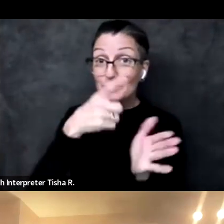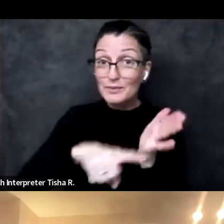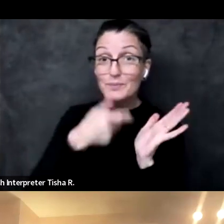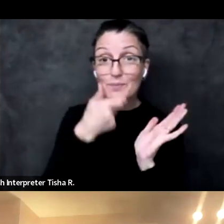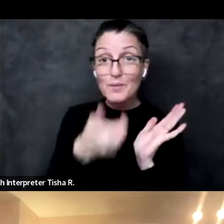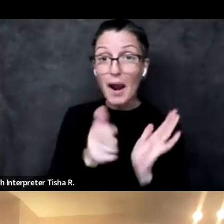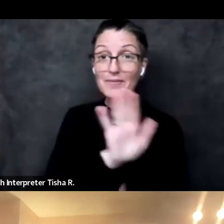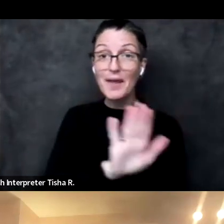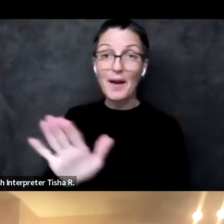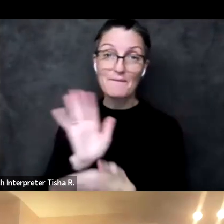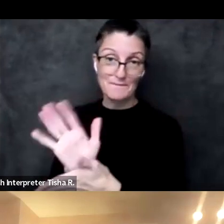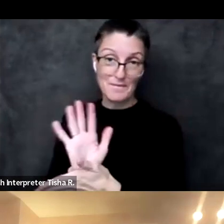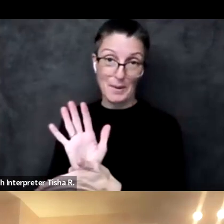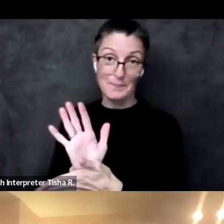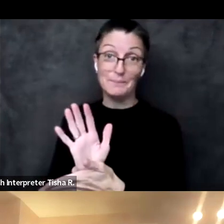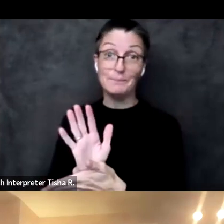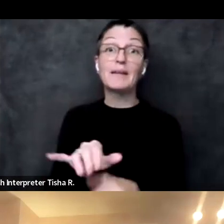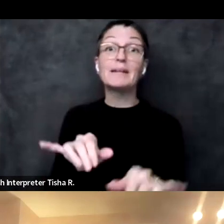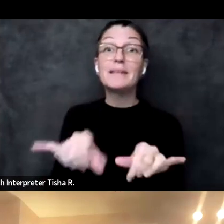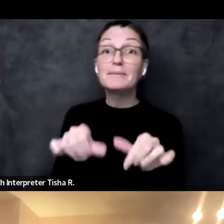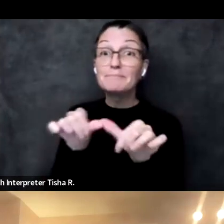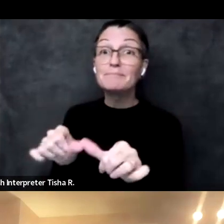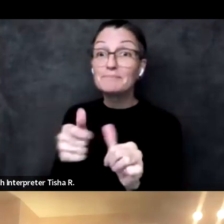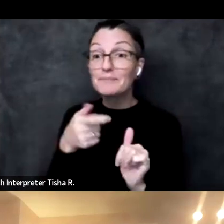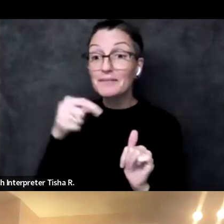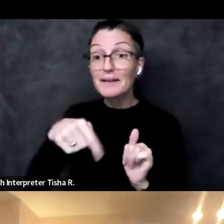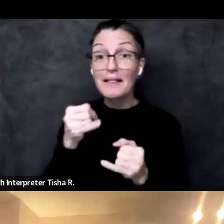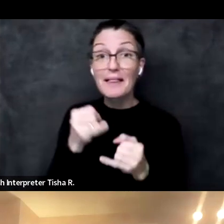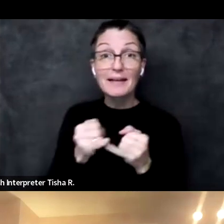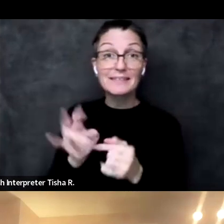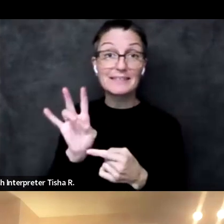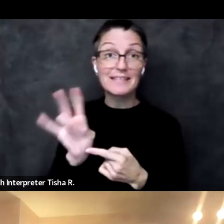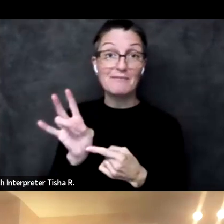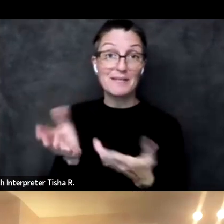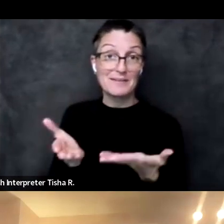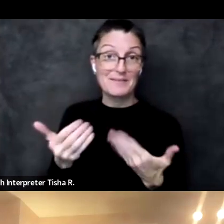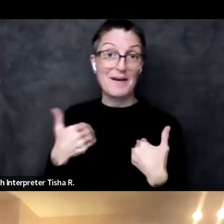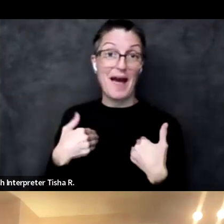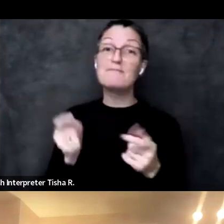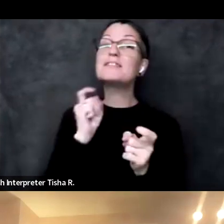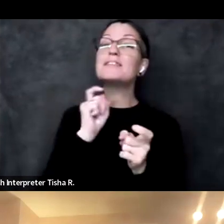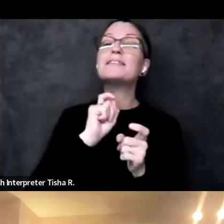stay tuned for the last, seven minutes or so, because I have a giveaway that I'd like to talk about.